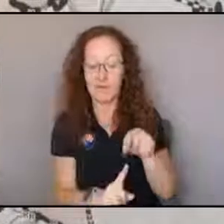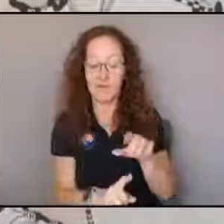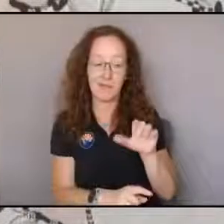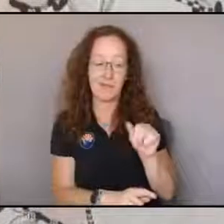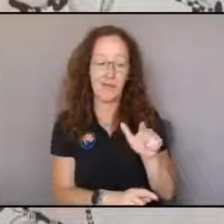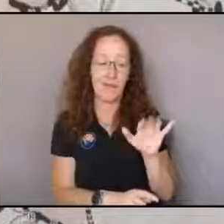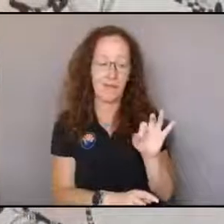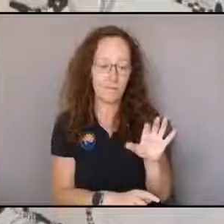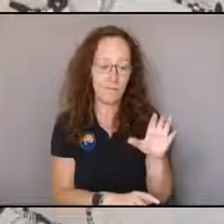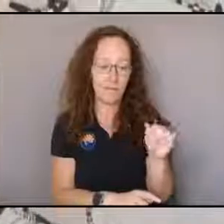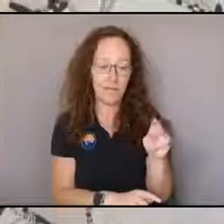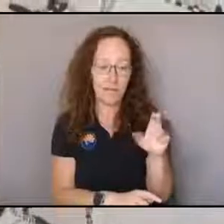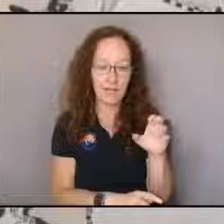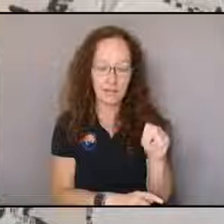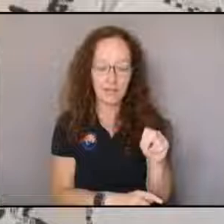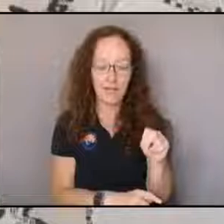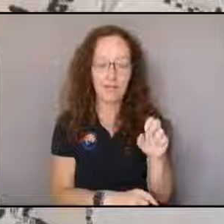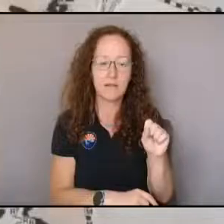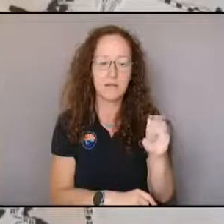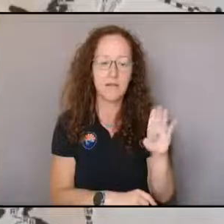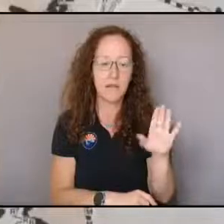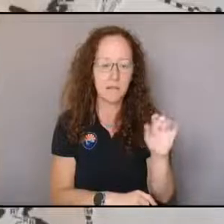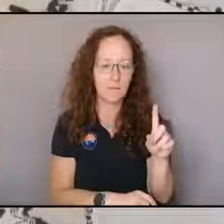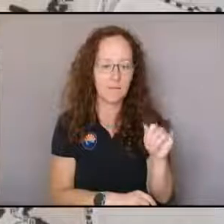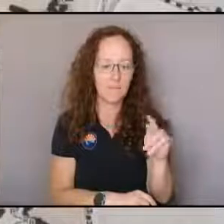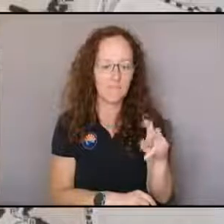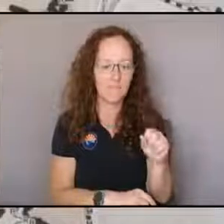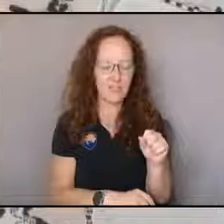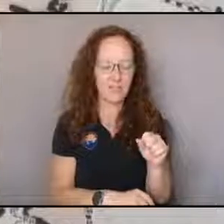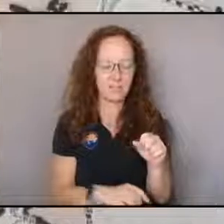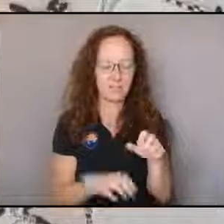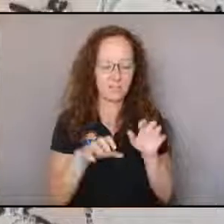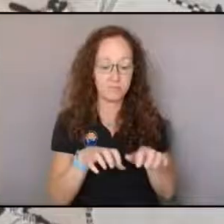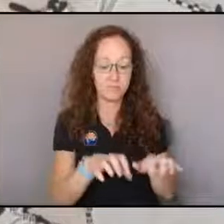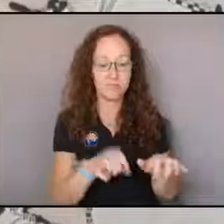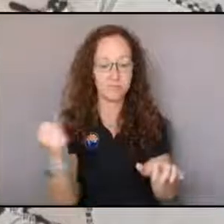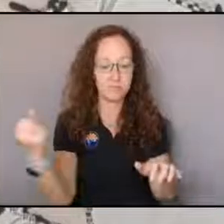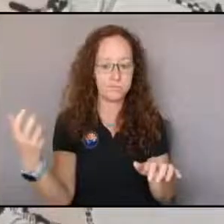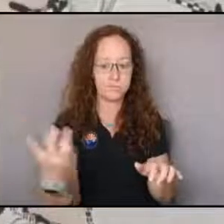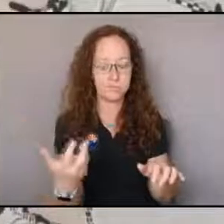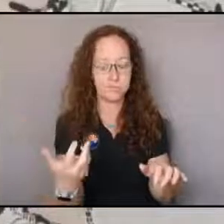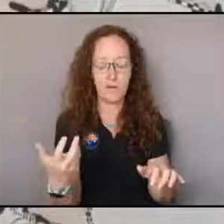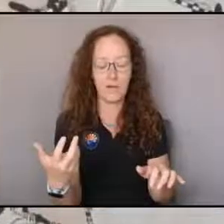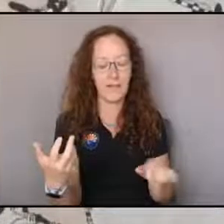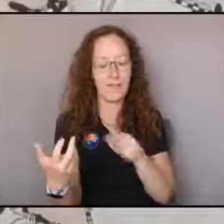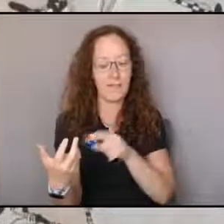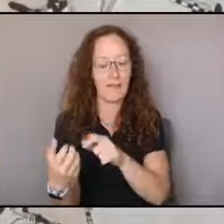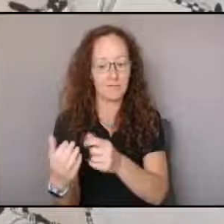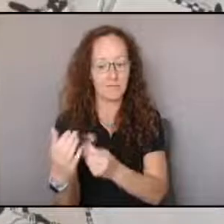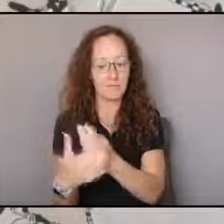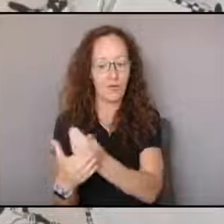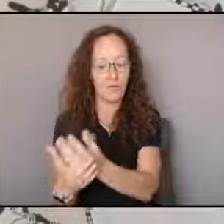RIGHT AGAINST THAT POCK OF UNBURNED FUEL THAT I'M TALKING RIGHT NOW THAT OPS HAS BEEN -- THAT LAW